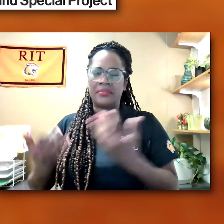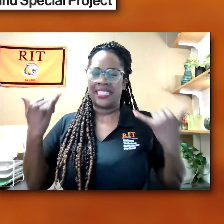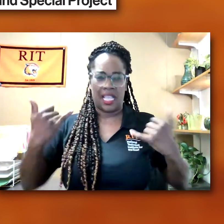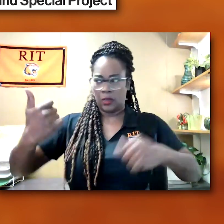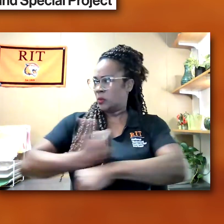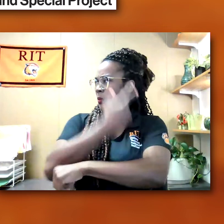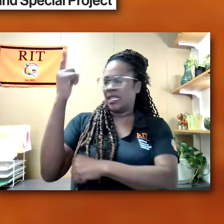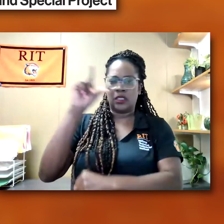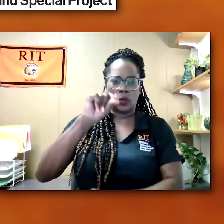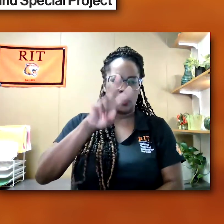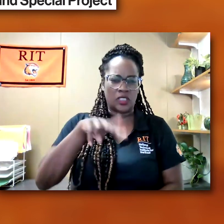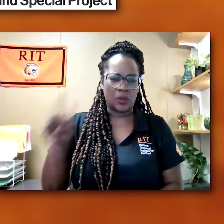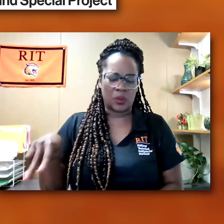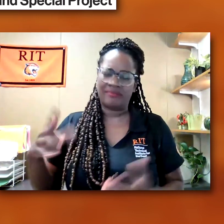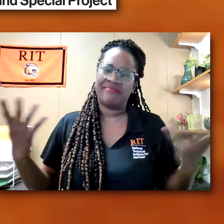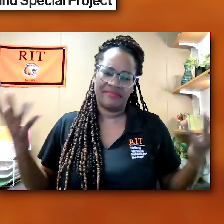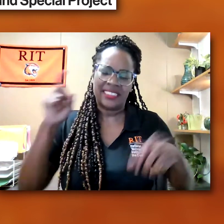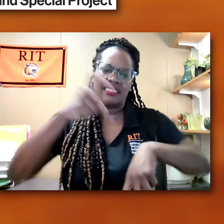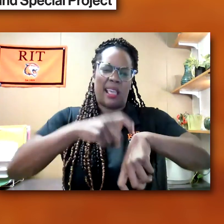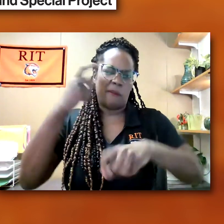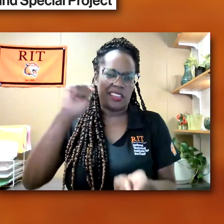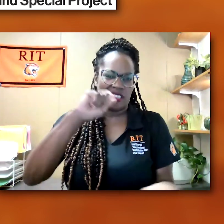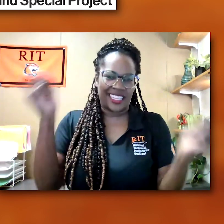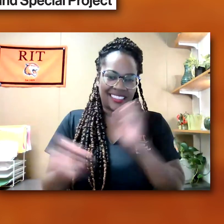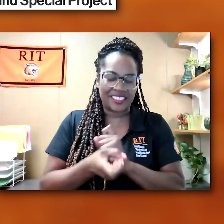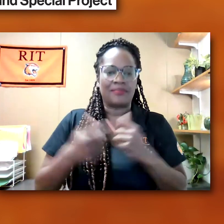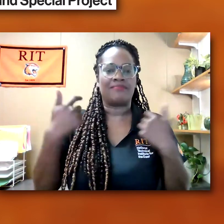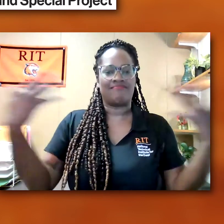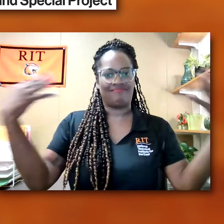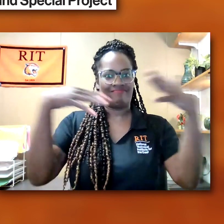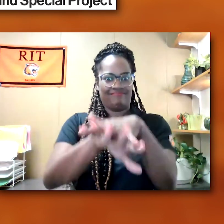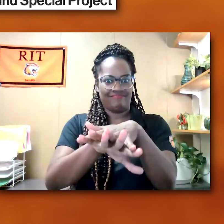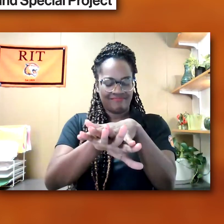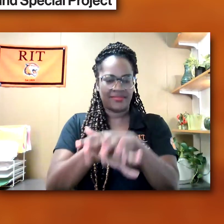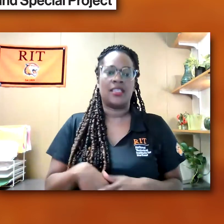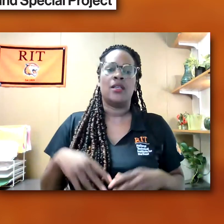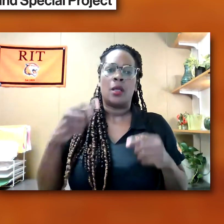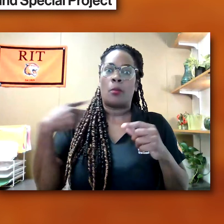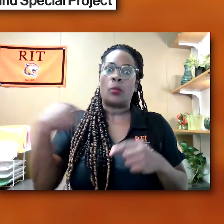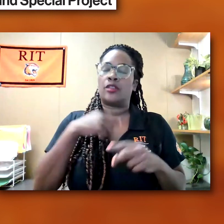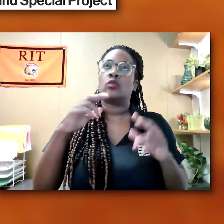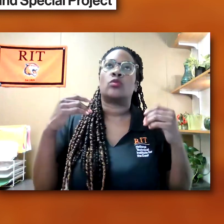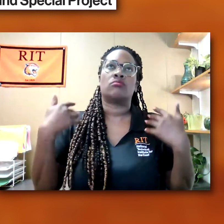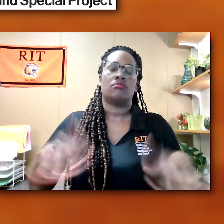Those were separated by gender, but in the year 2022, we thought it was time for a change, so we're deciding